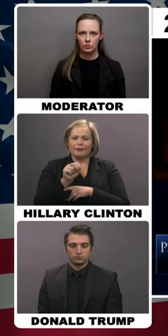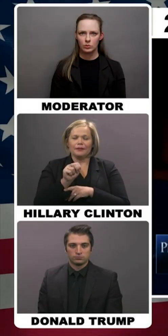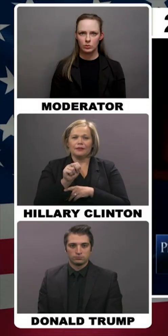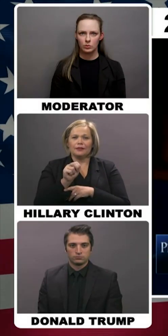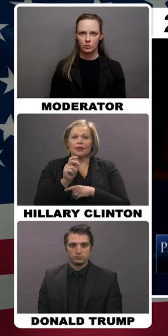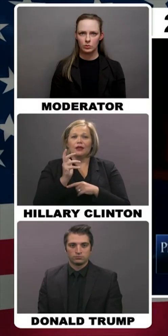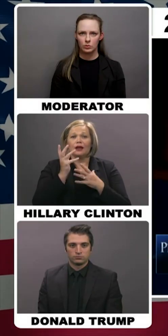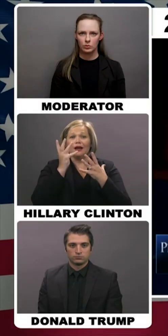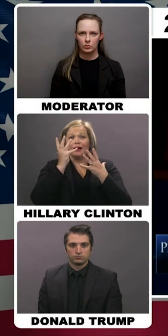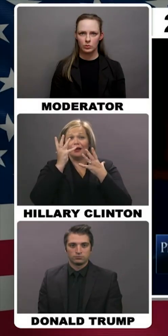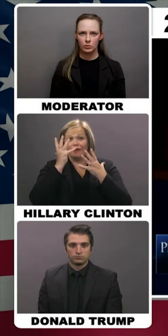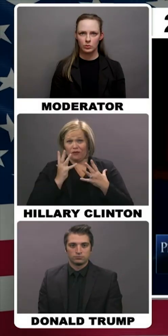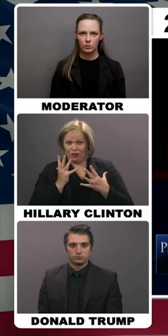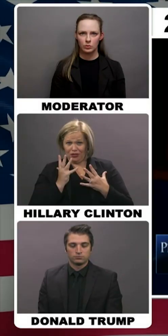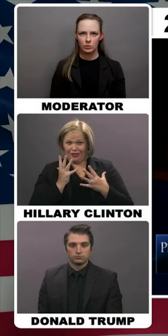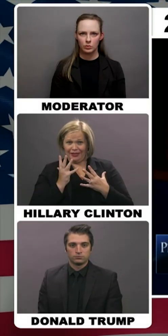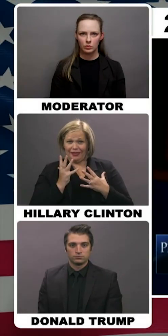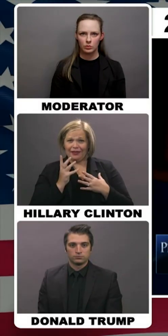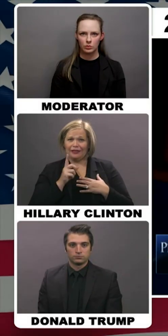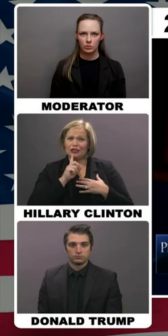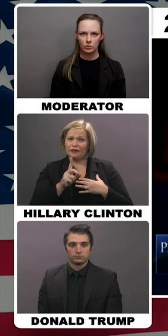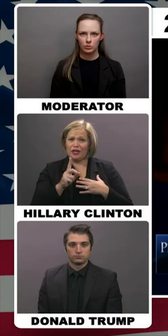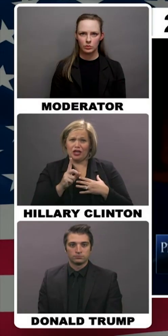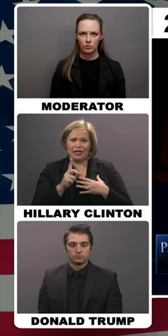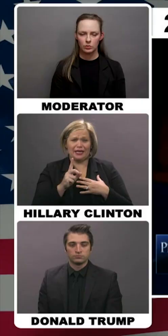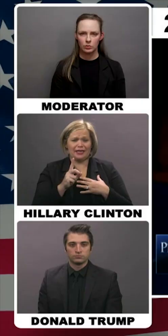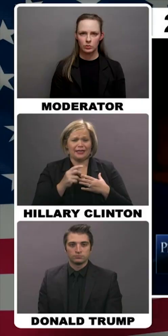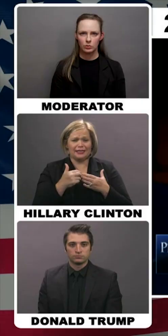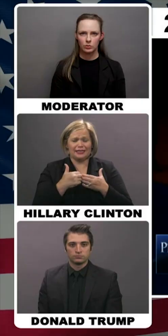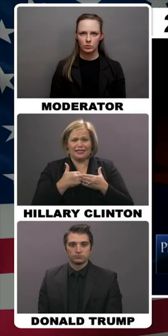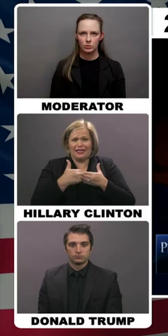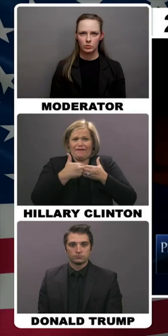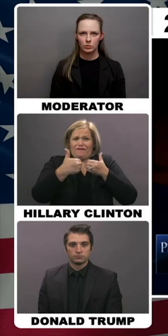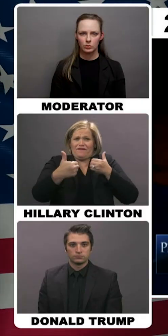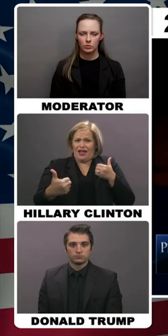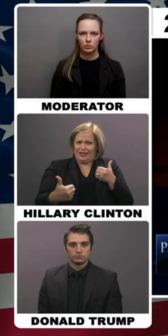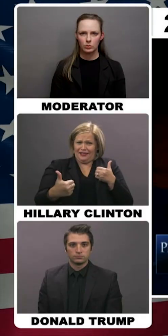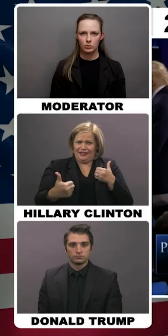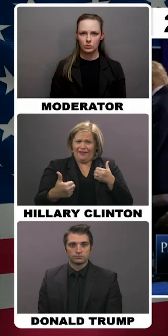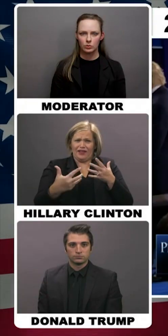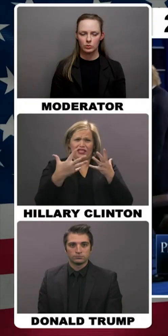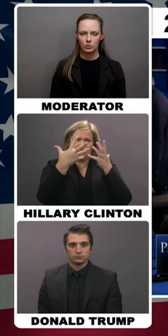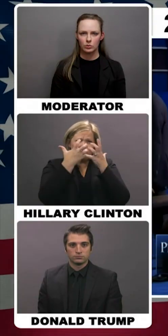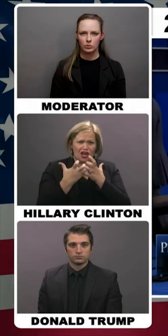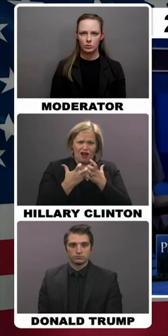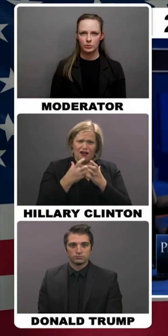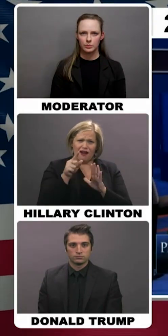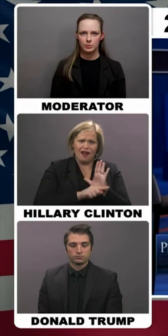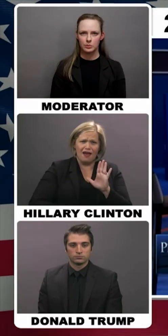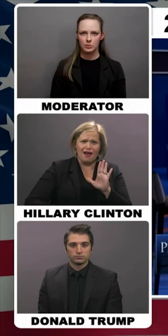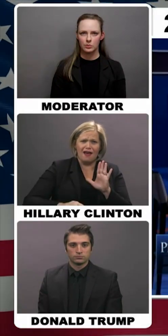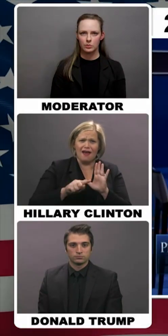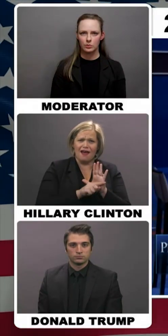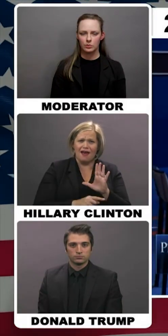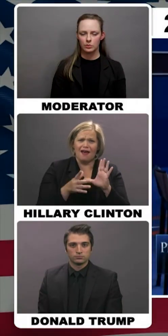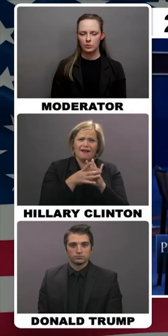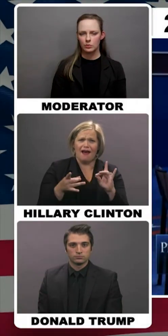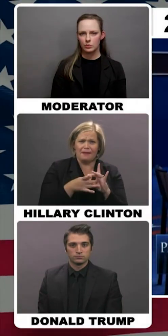very divisive, dark things said about Muslims and even someone like Captain Kahn, the young man